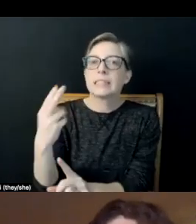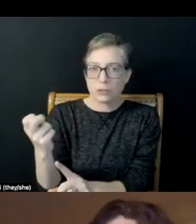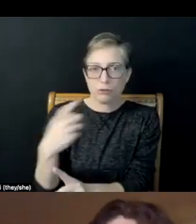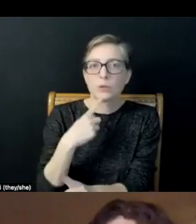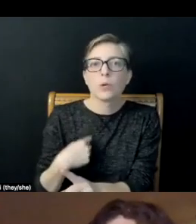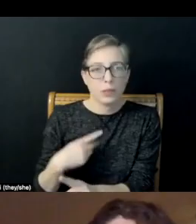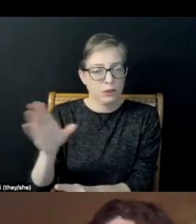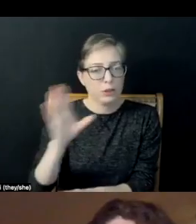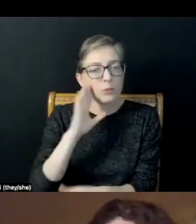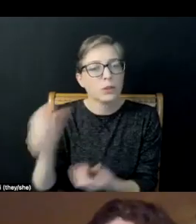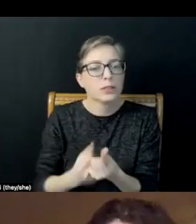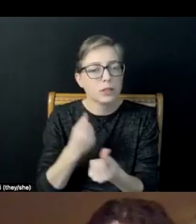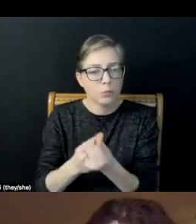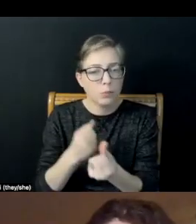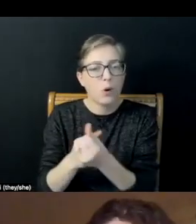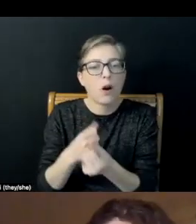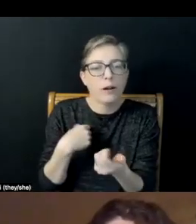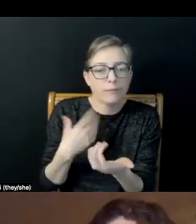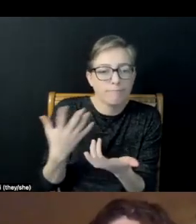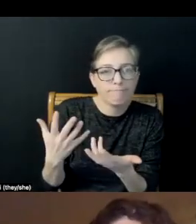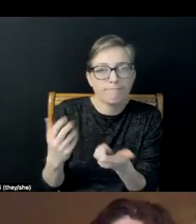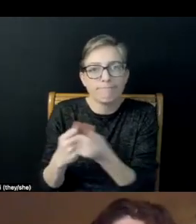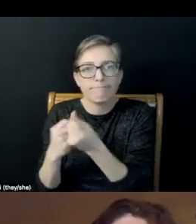my children might be at risk due to my cerebral palsy.